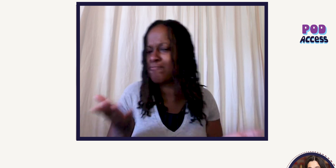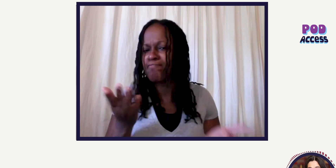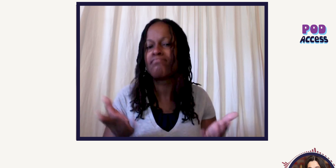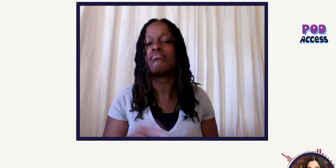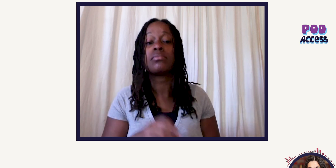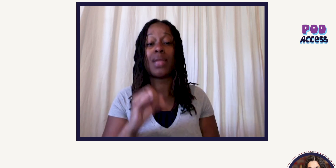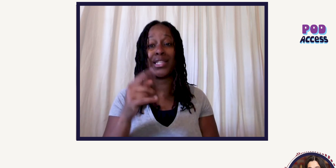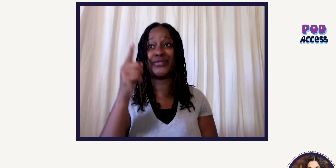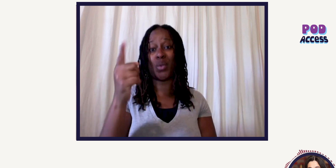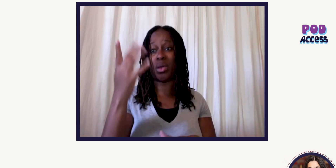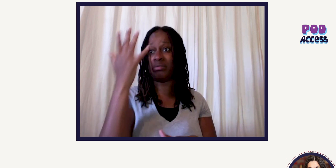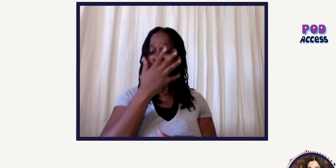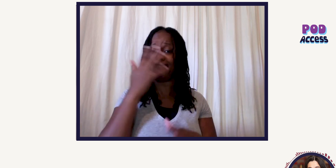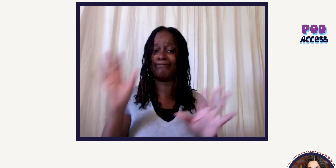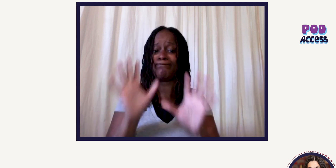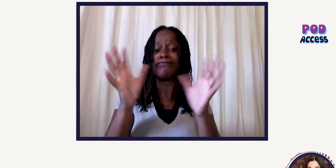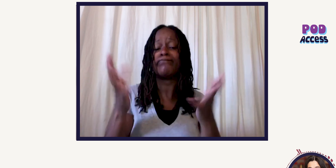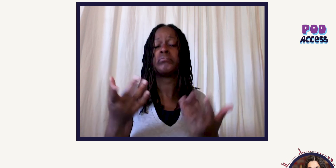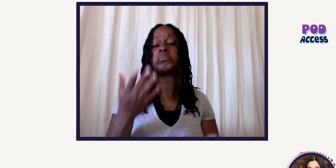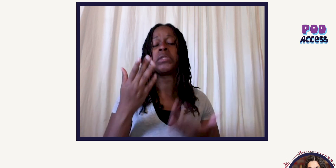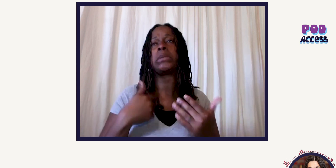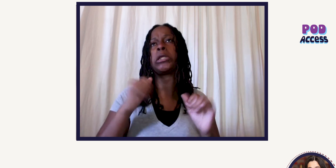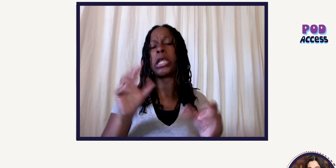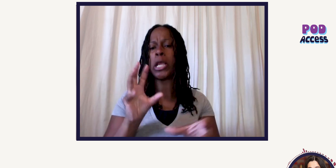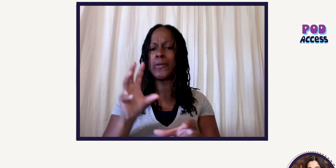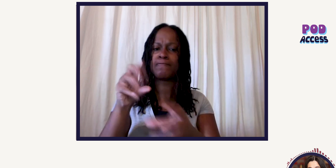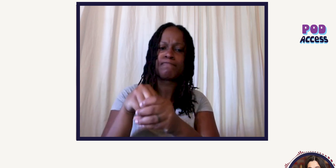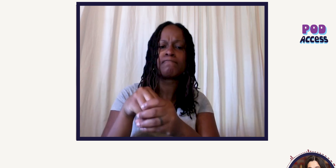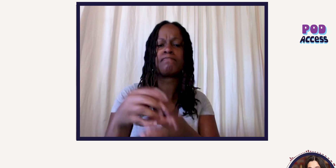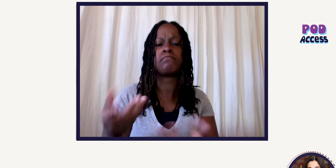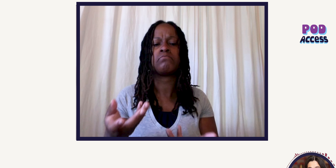As far as aesthetics go, maybe I would incorporate something playful or fun.